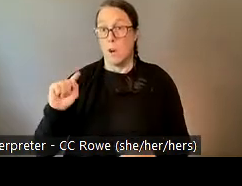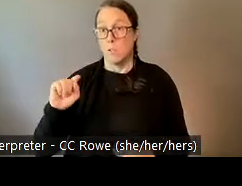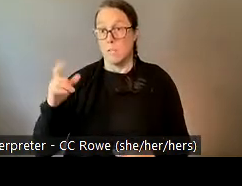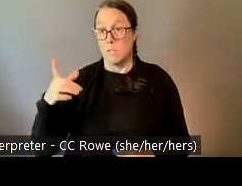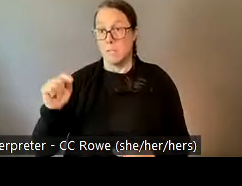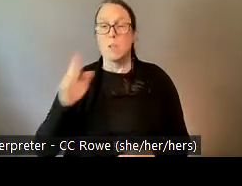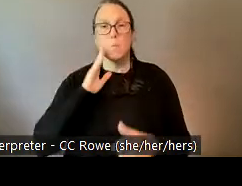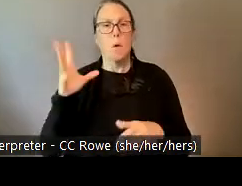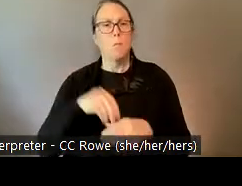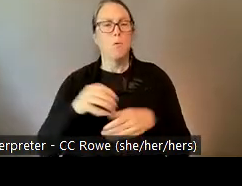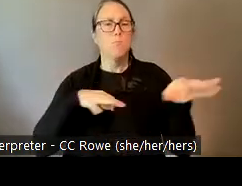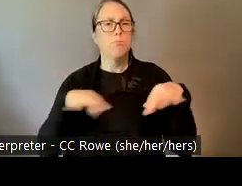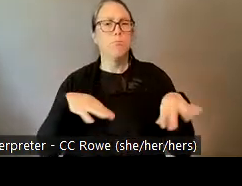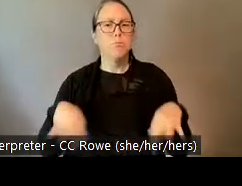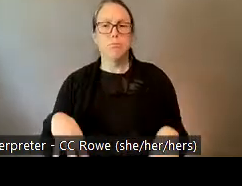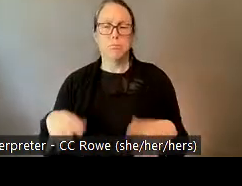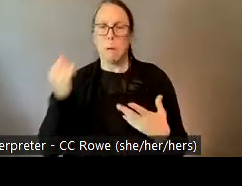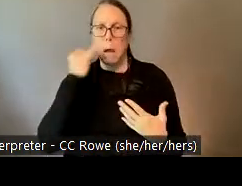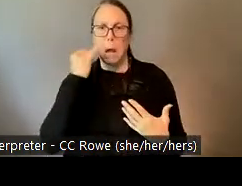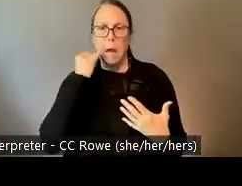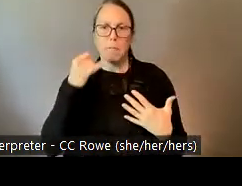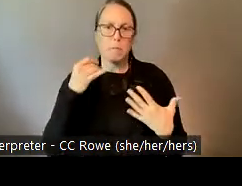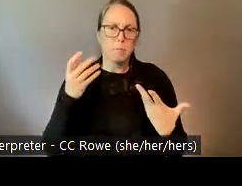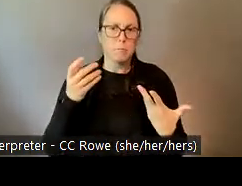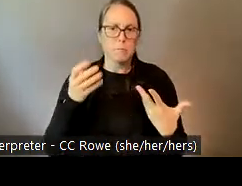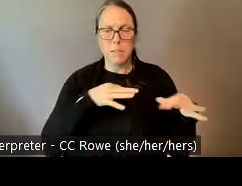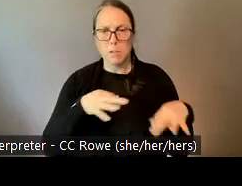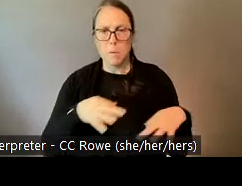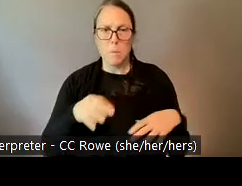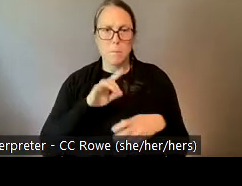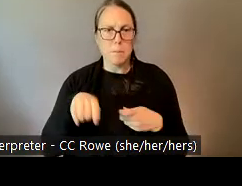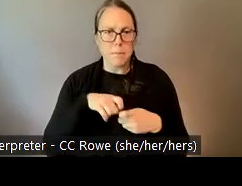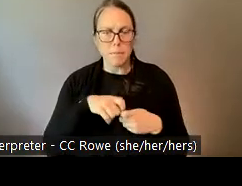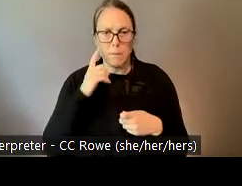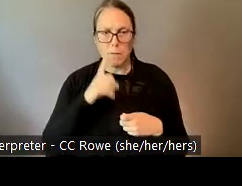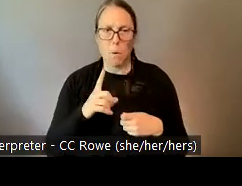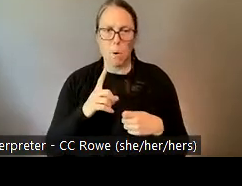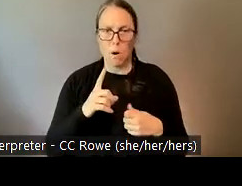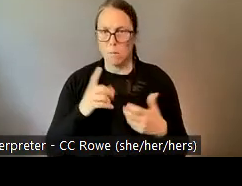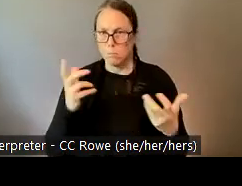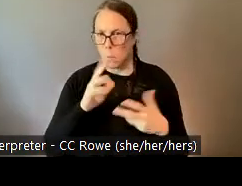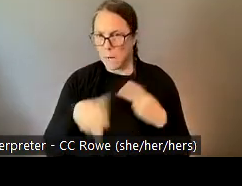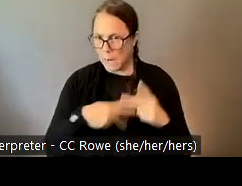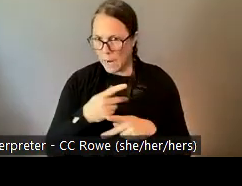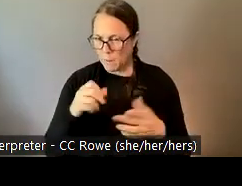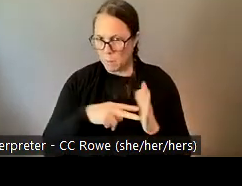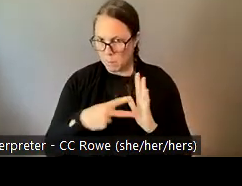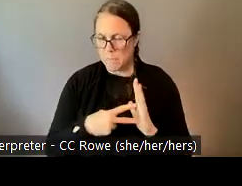whether or not an image is purely for decorative purposes, which can sometimes be useful too.